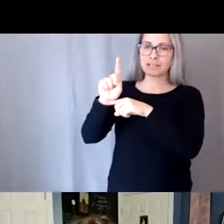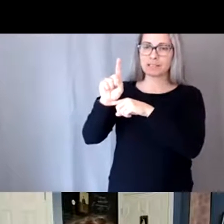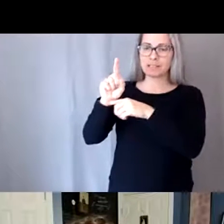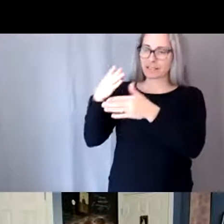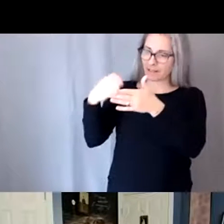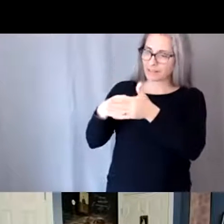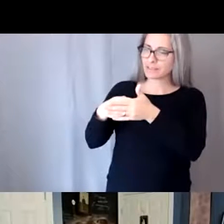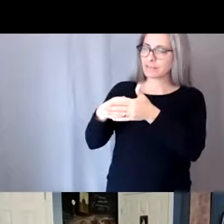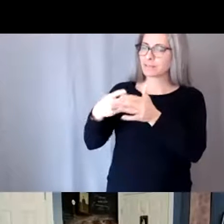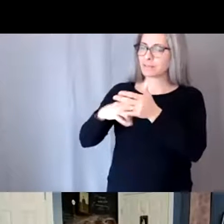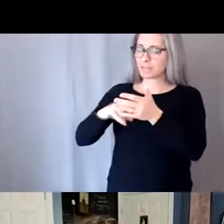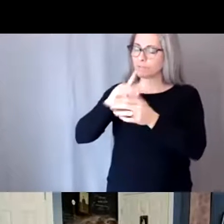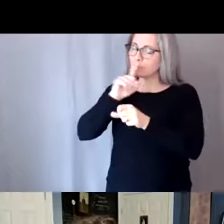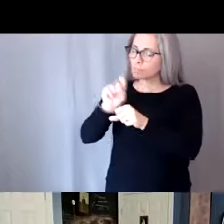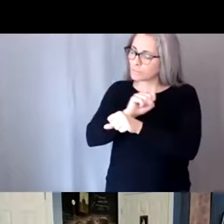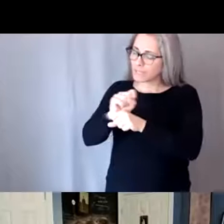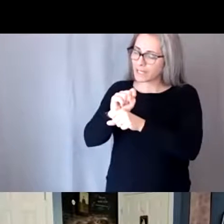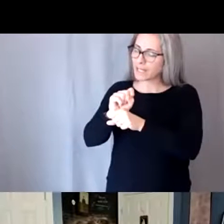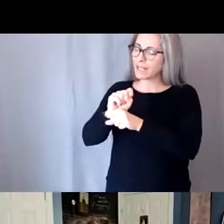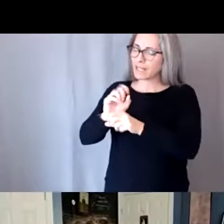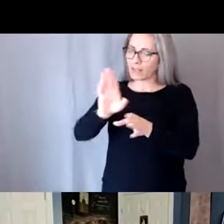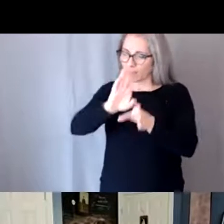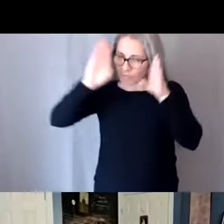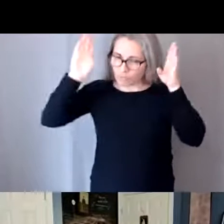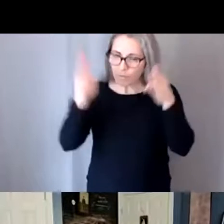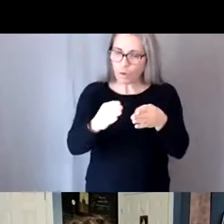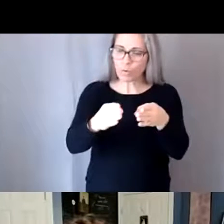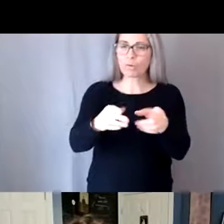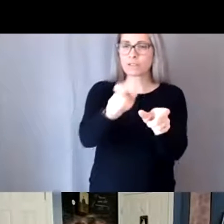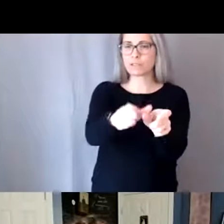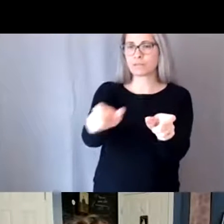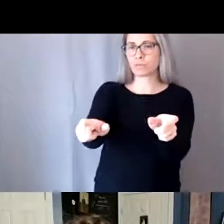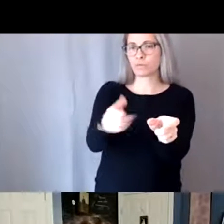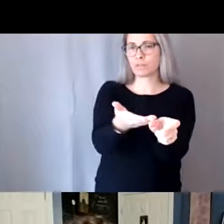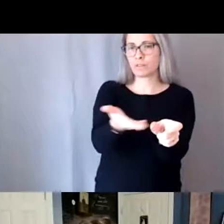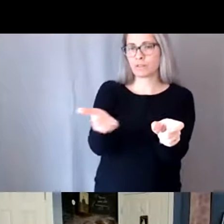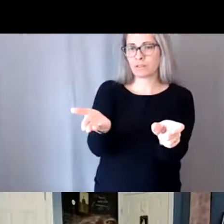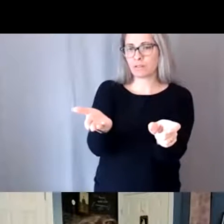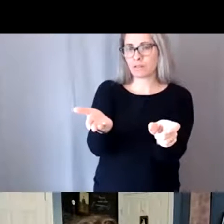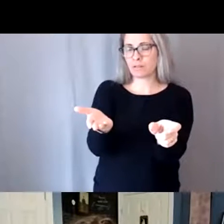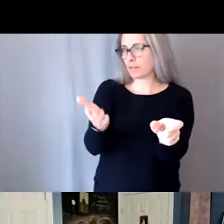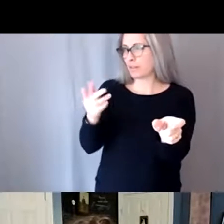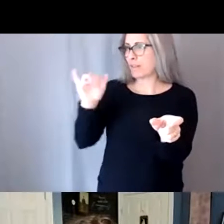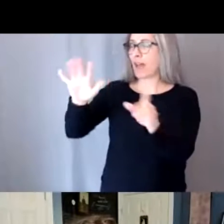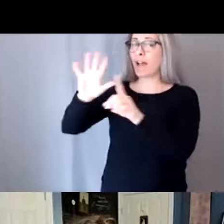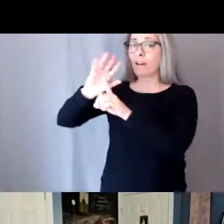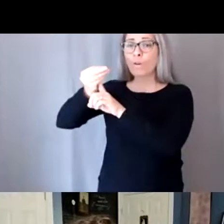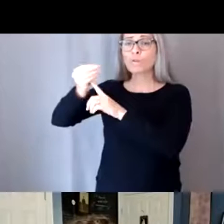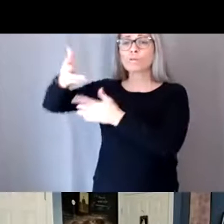individuals even if it's out of step with societal norms or sort of typical therapeutic